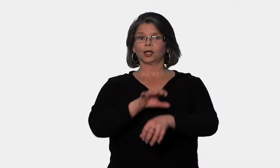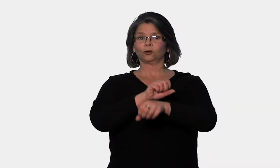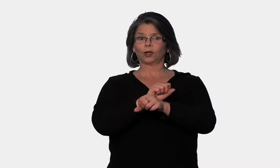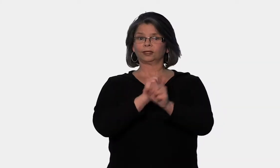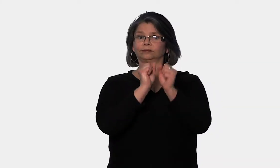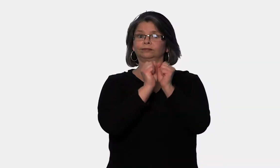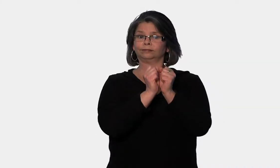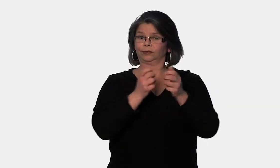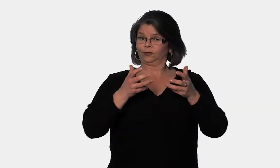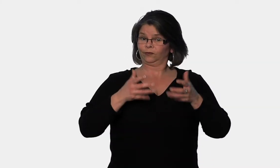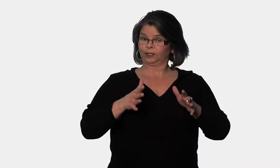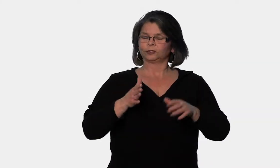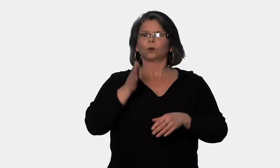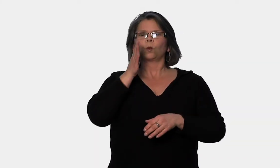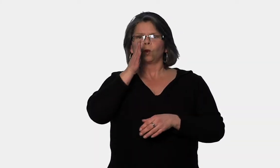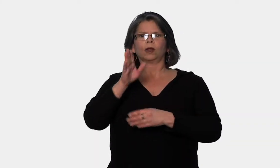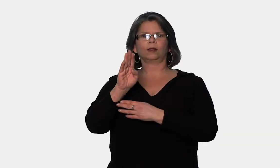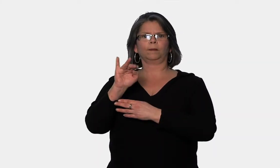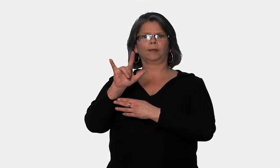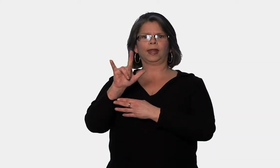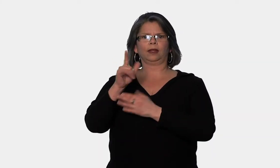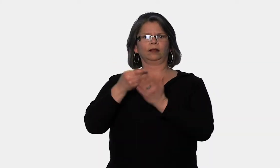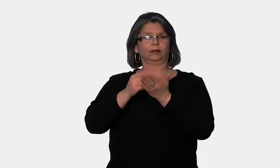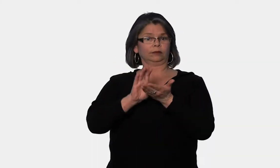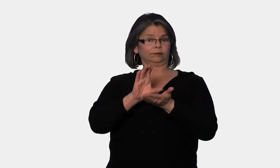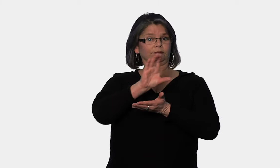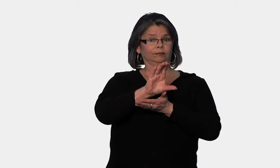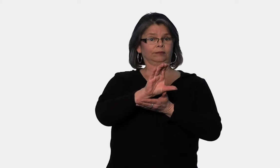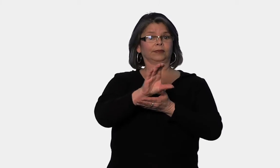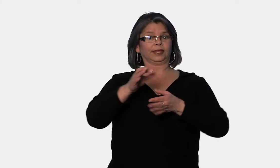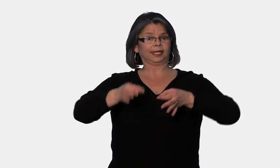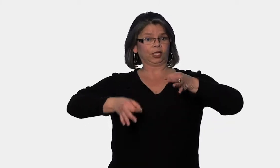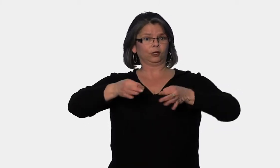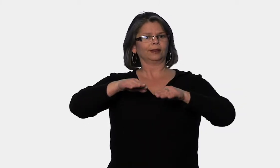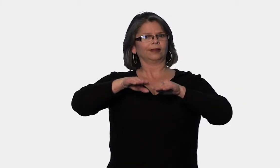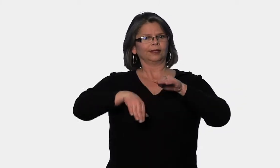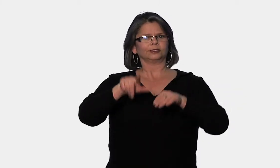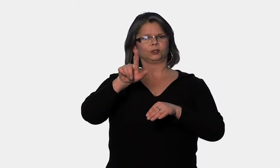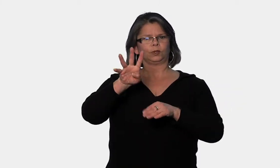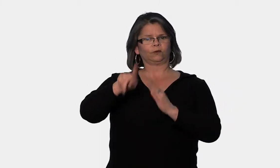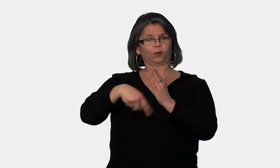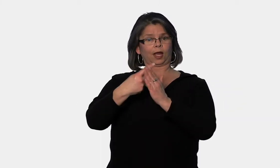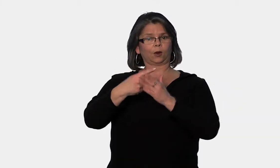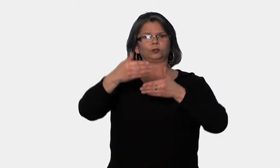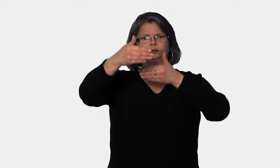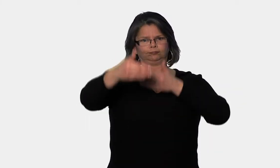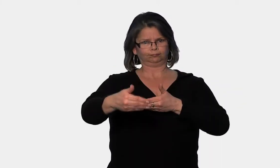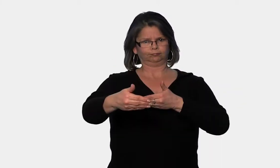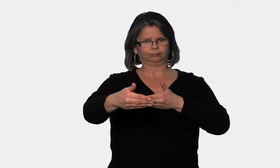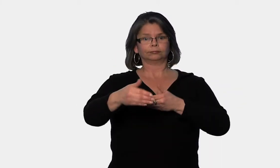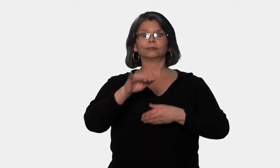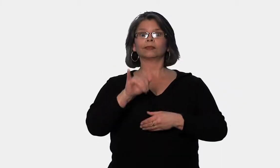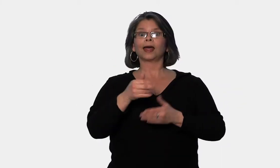Within 24 hours of arrest there will be a bail hearing.